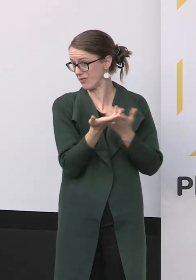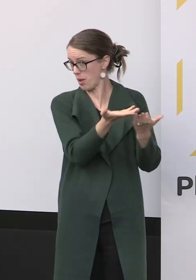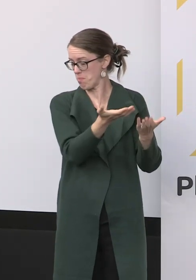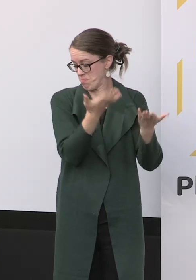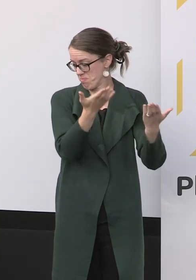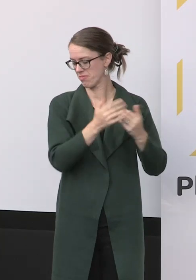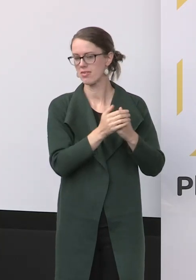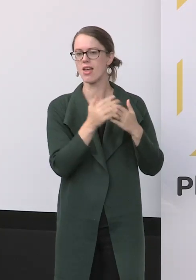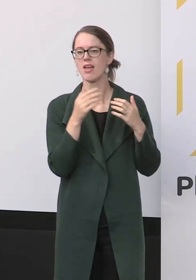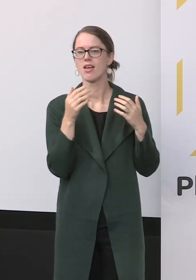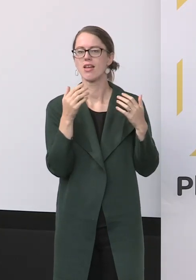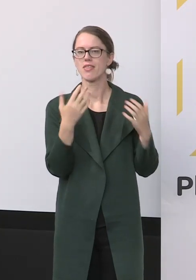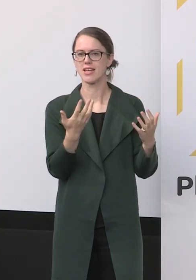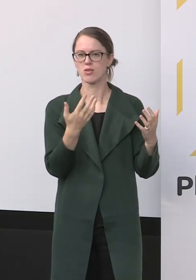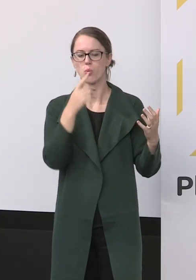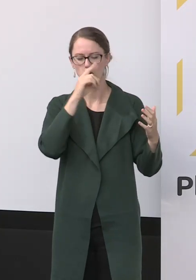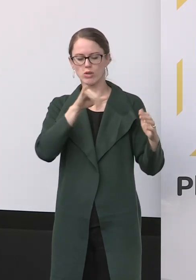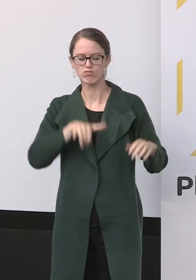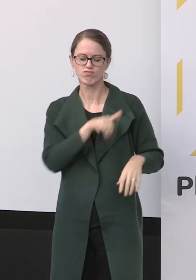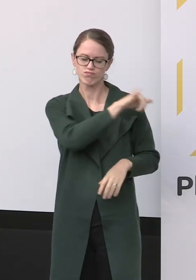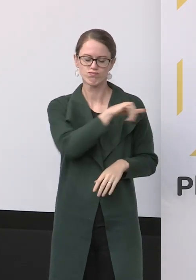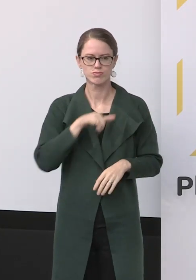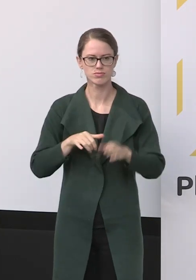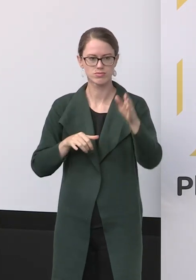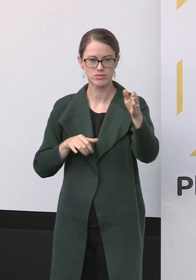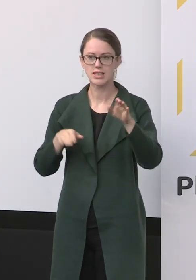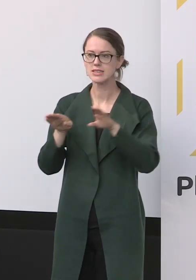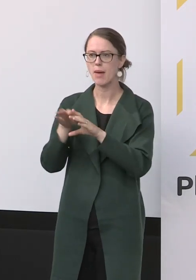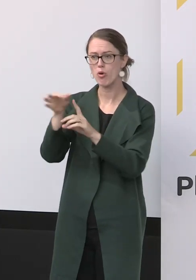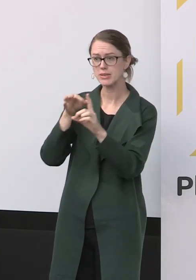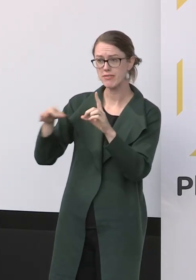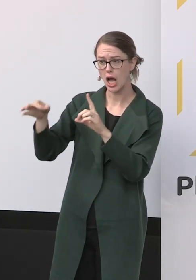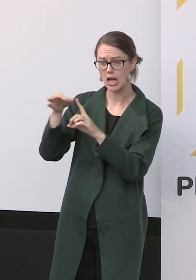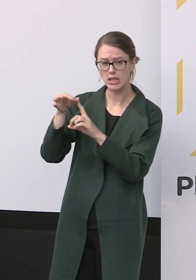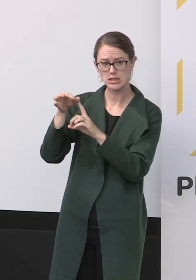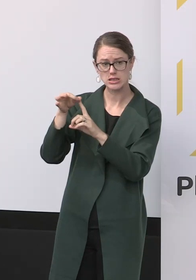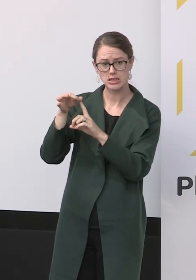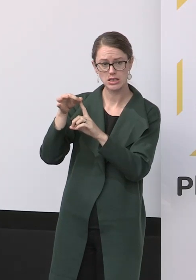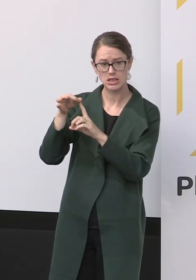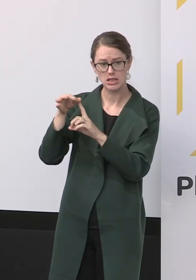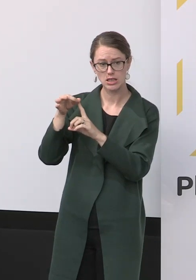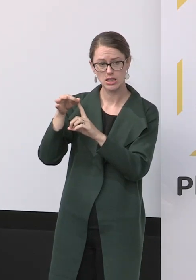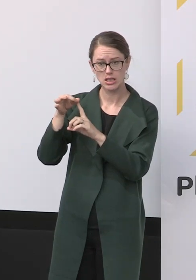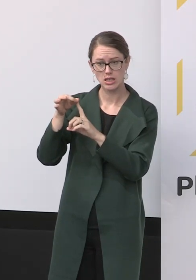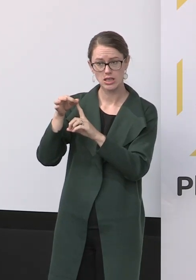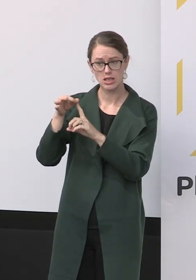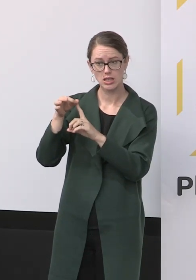may well be they feel they are ready - I can't pre-empt the decision by the Australian